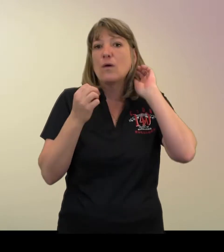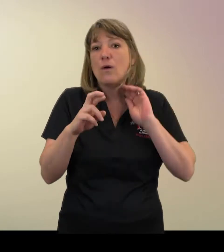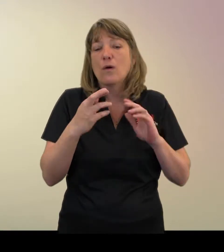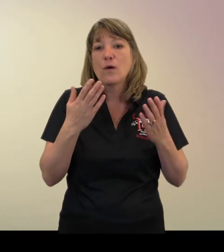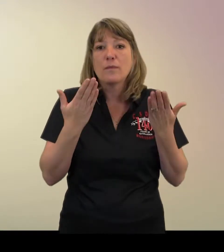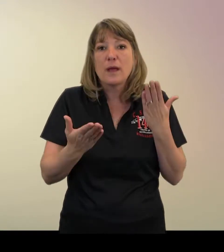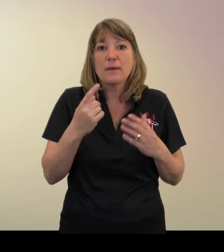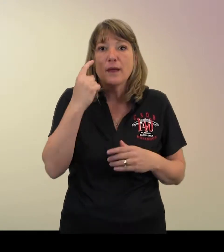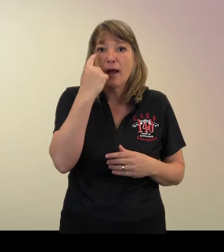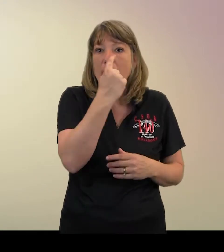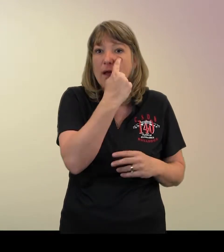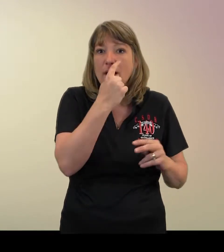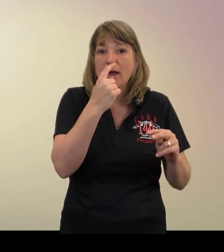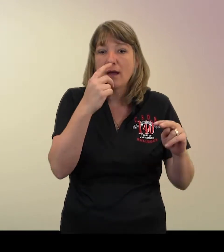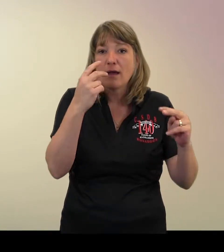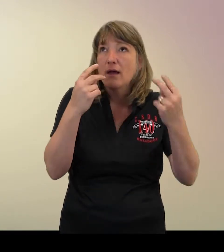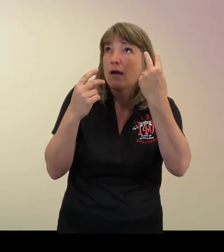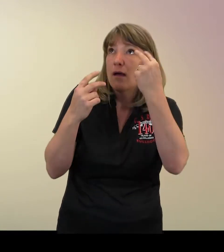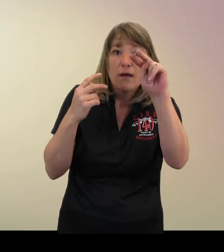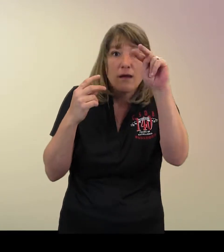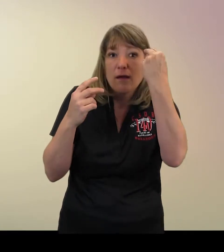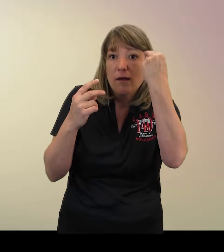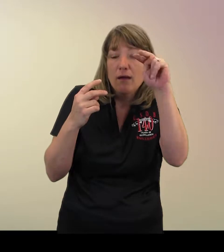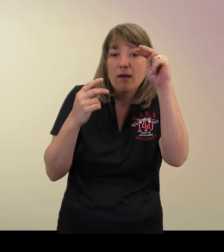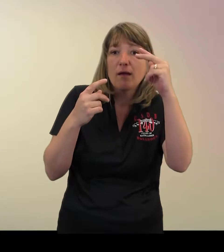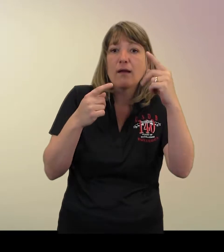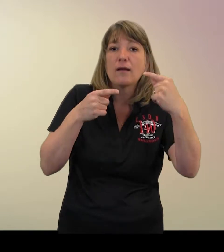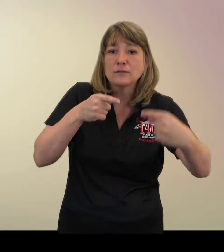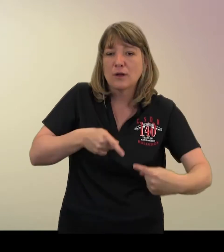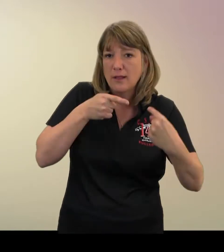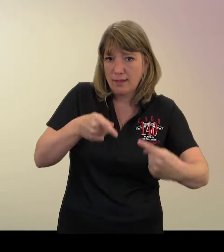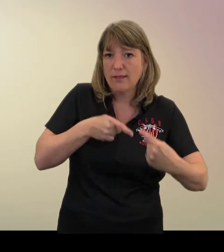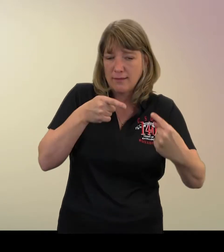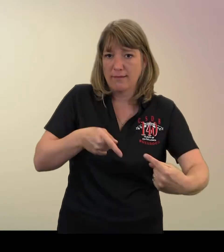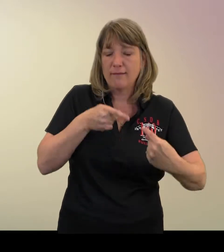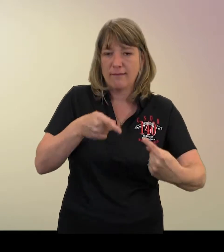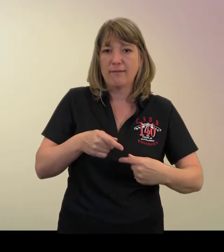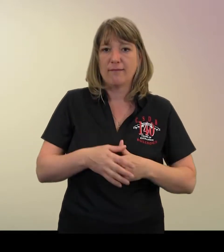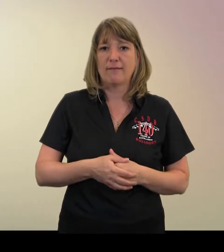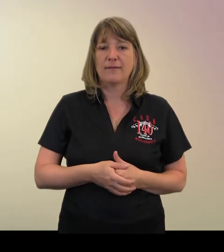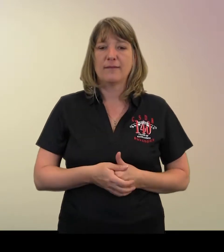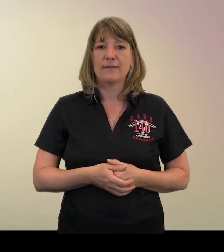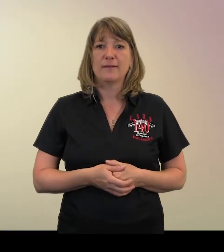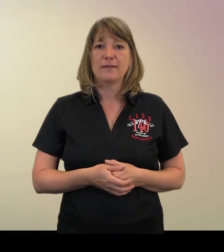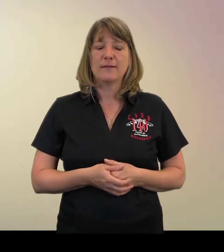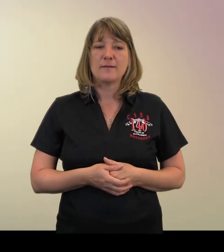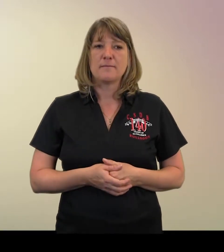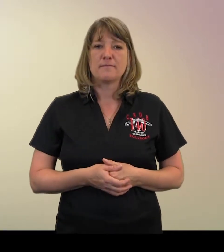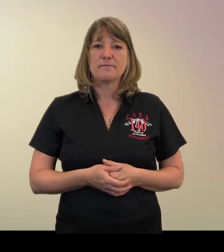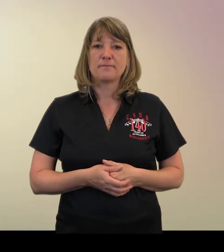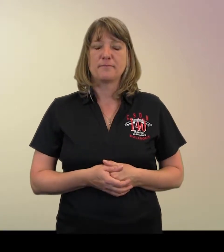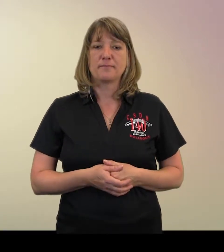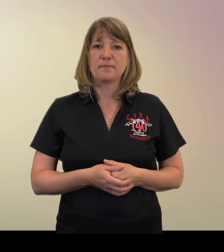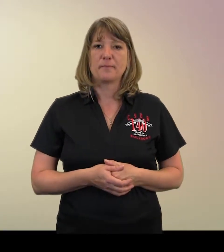difficulty shifting their eye contact between the objects and the people that they're trying to interact with.